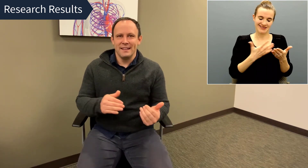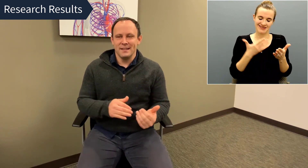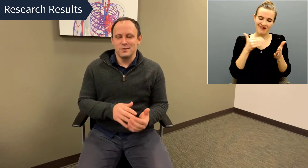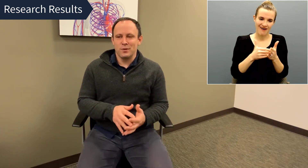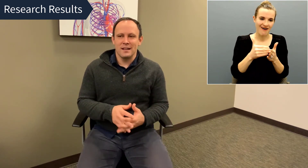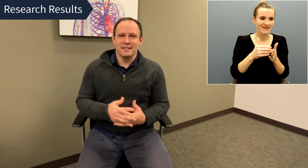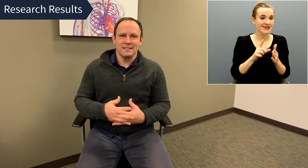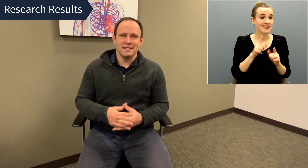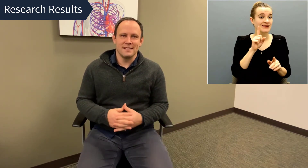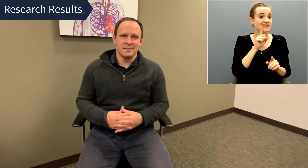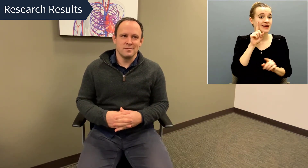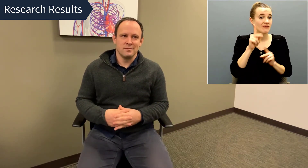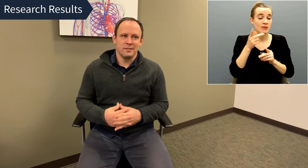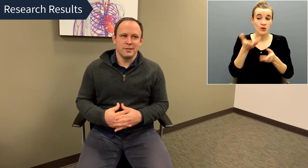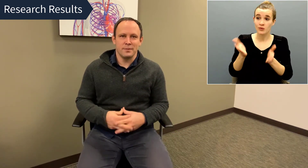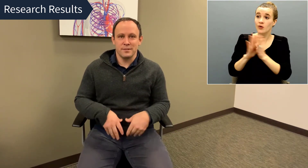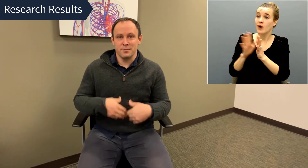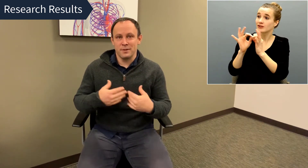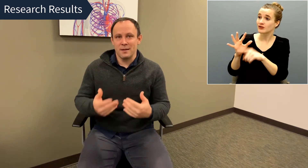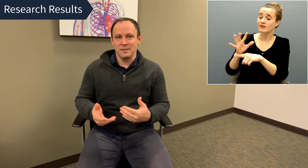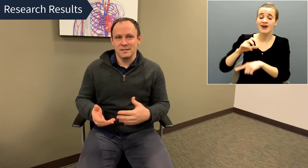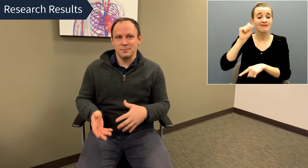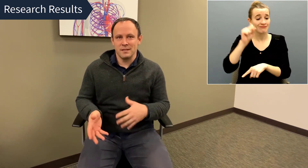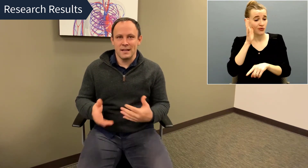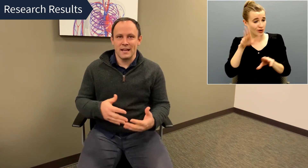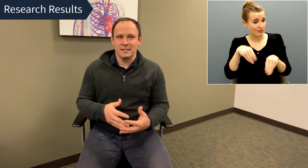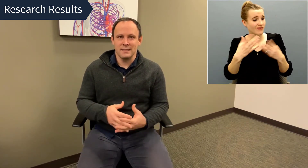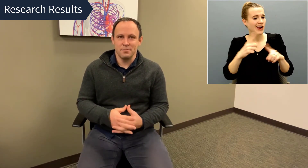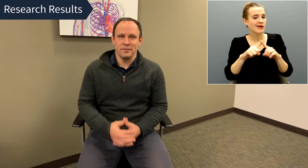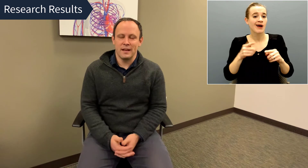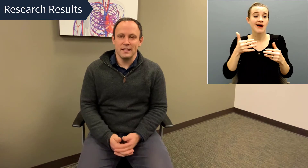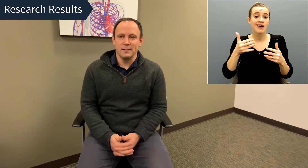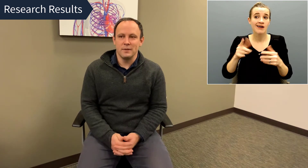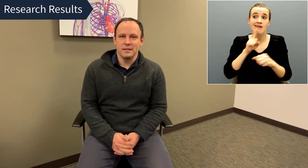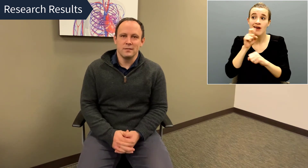in this process is that interpreters are promised but not actually provided when,